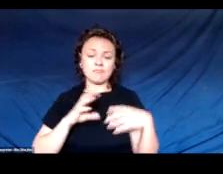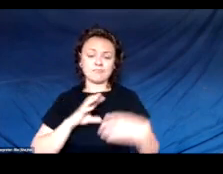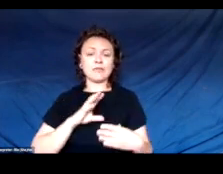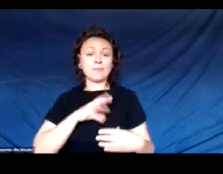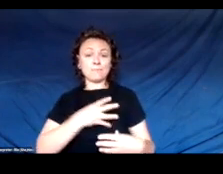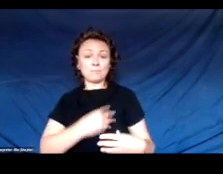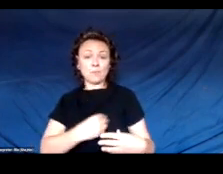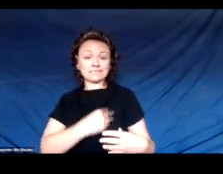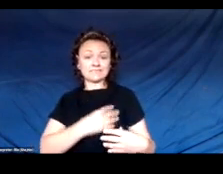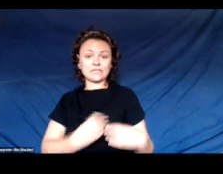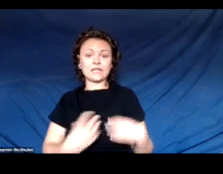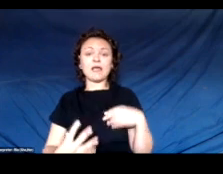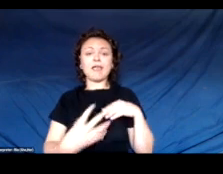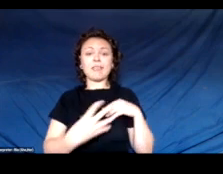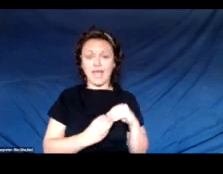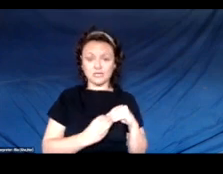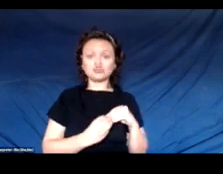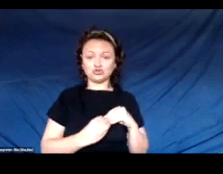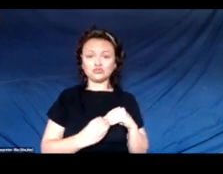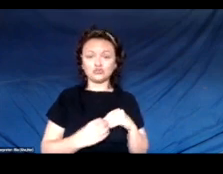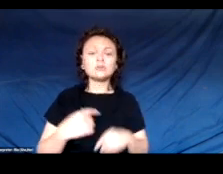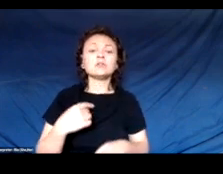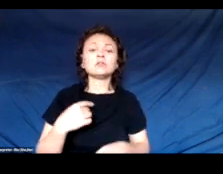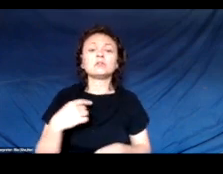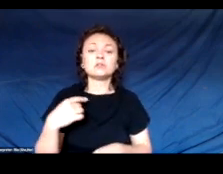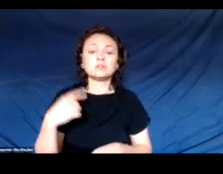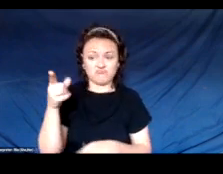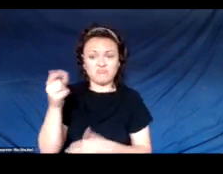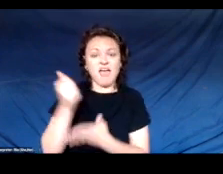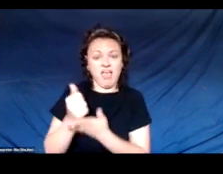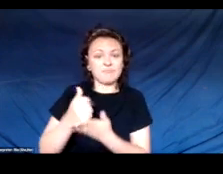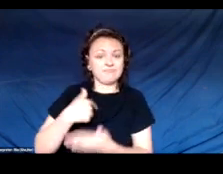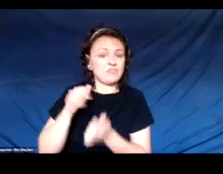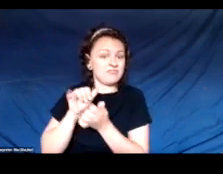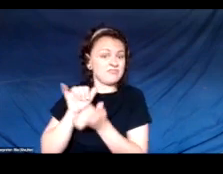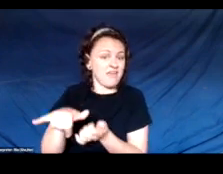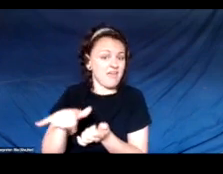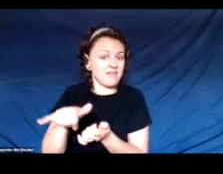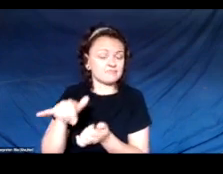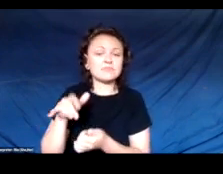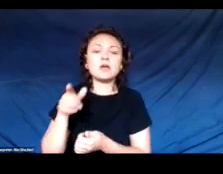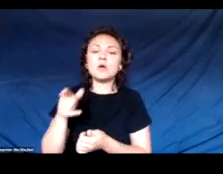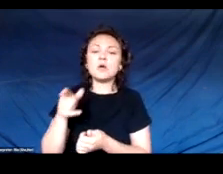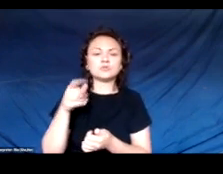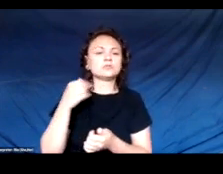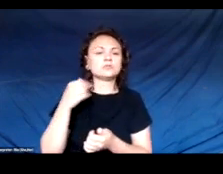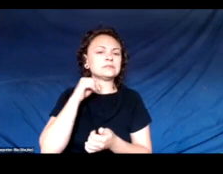even though she has her cleft pallet basically.